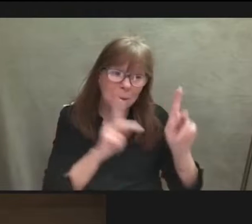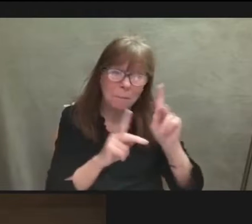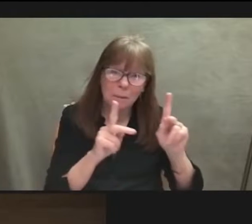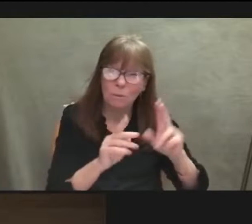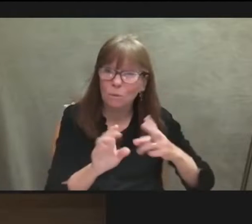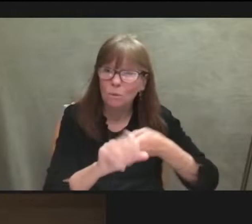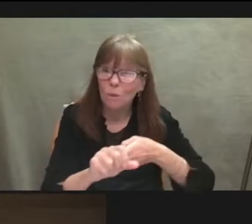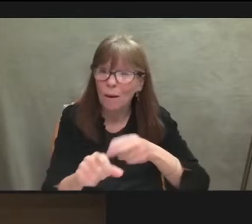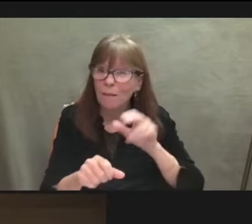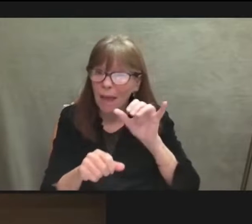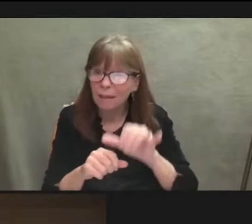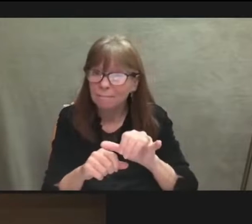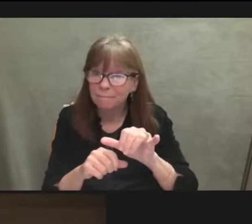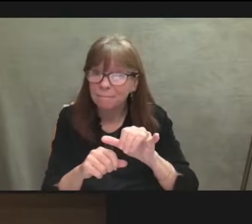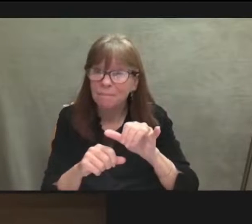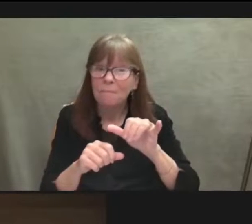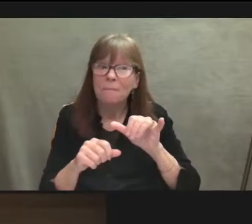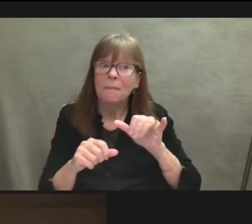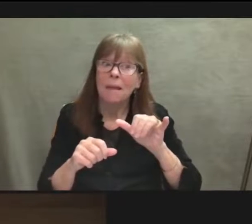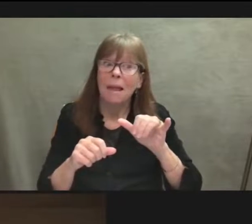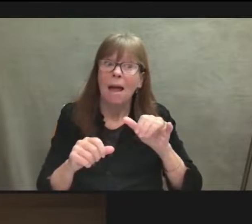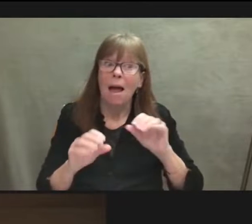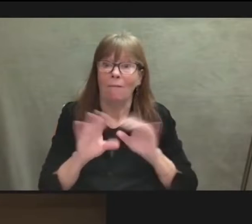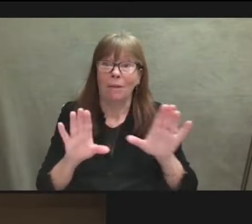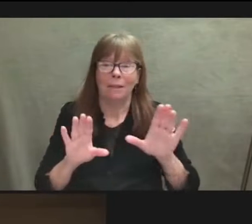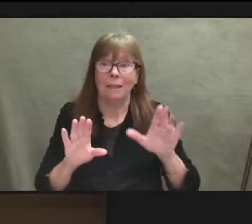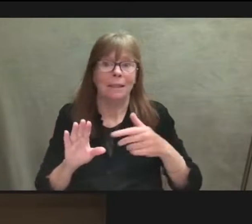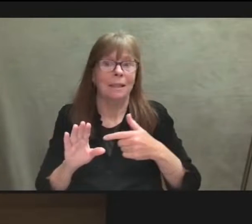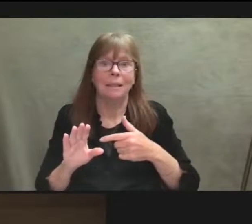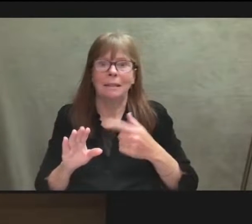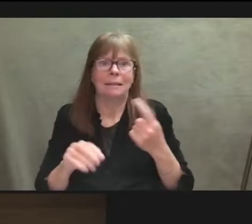And so, obviously we’re not—there’s something missing